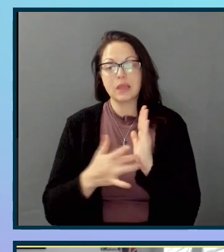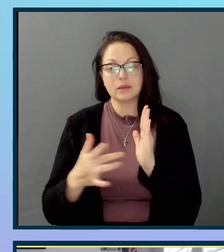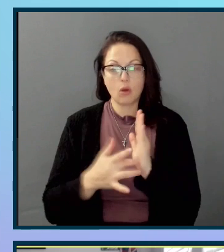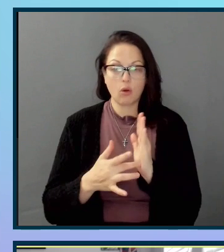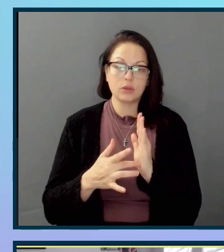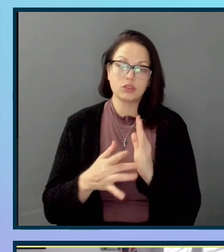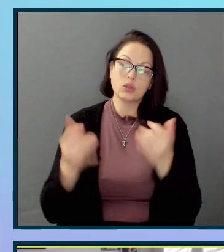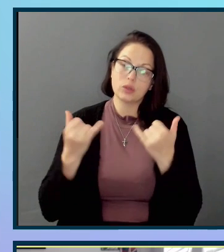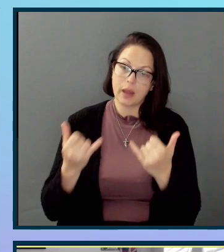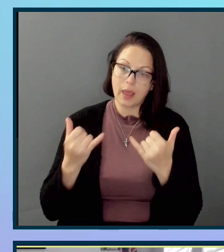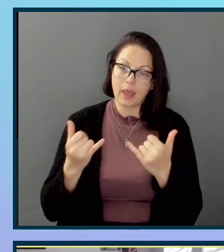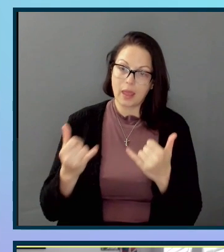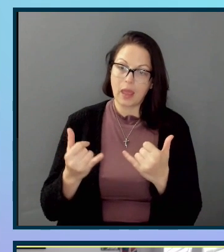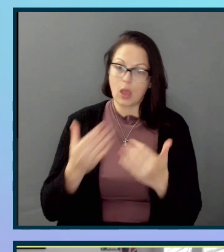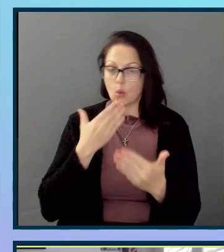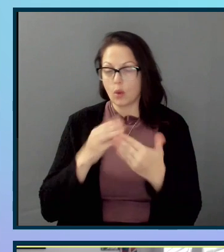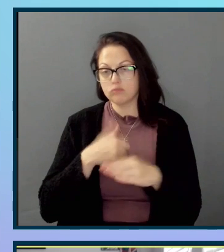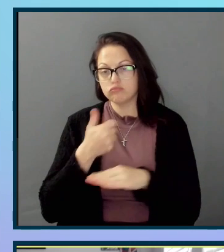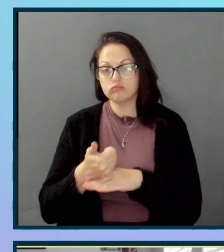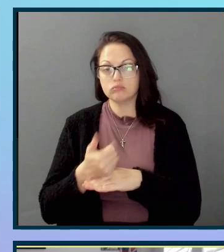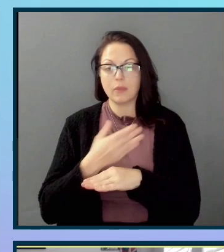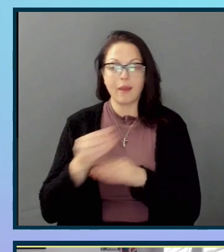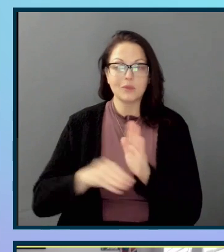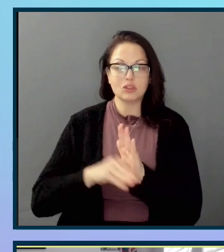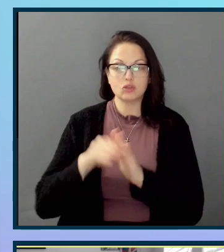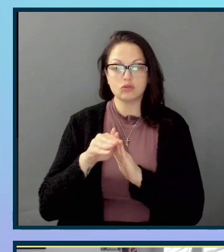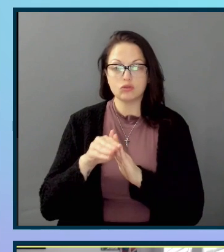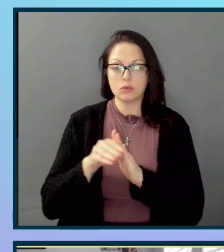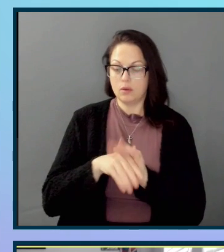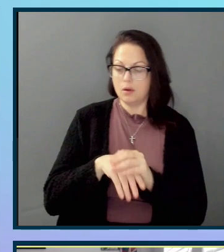really well built and matured to,